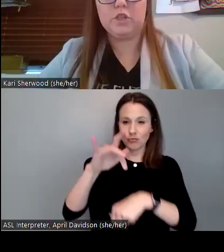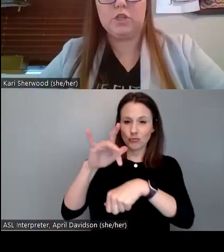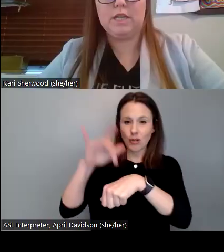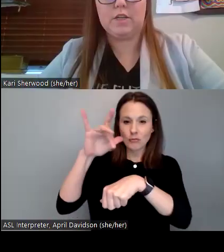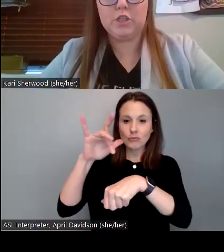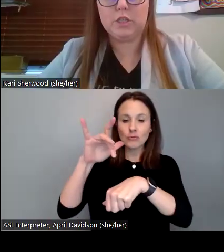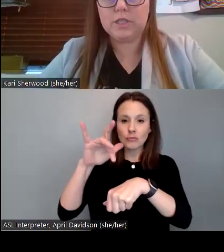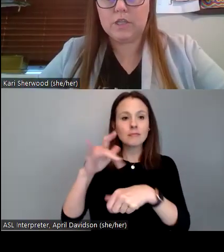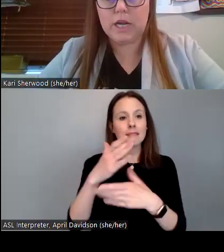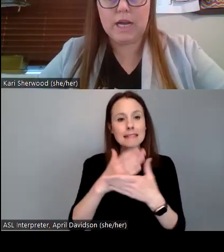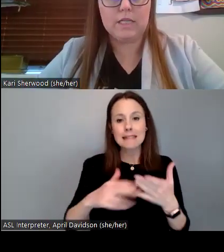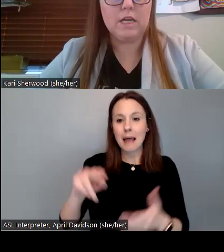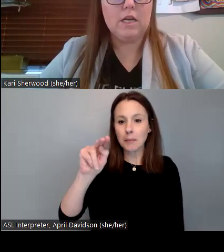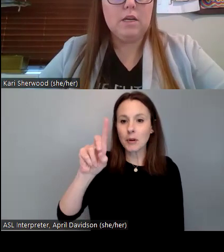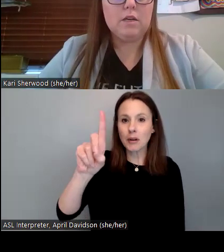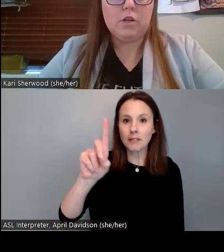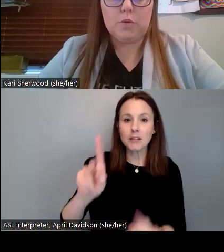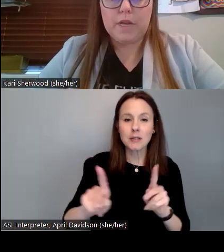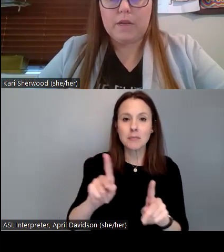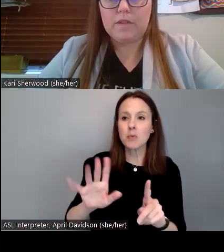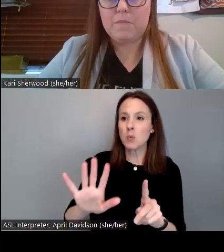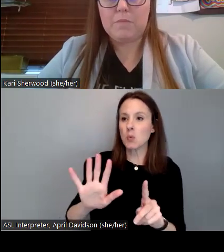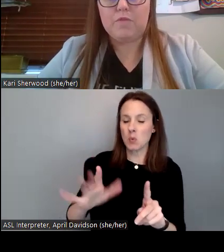certain textures such as clothing. They might prefer